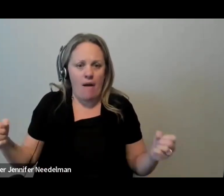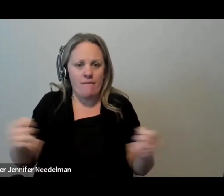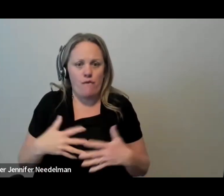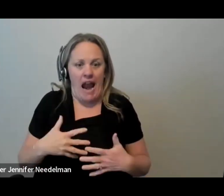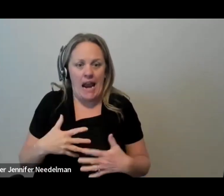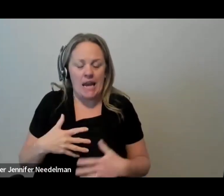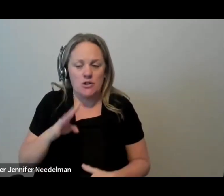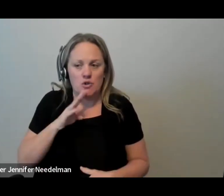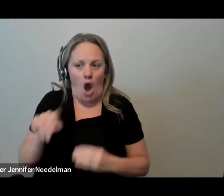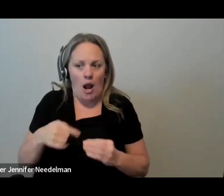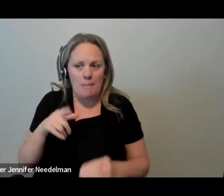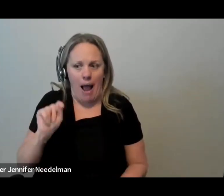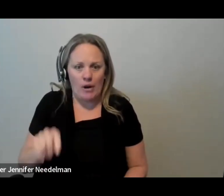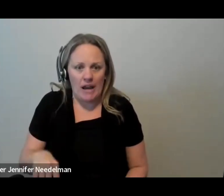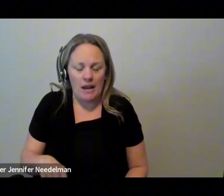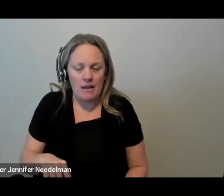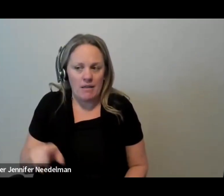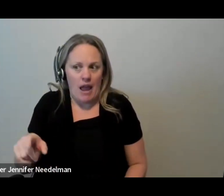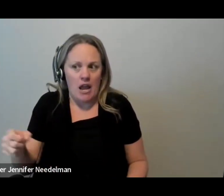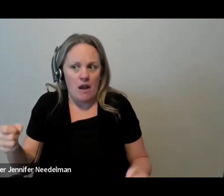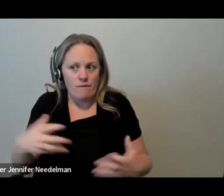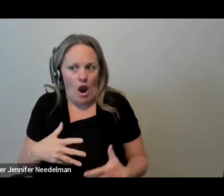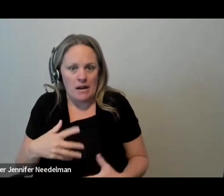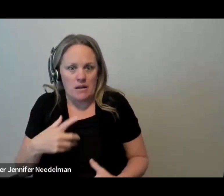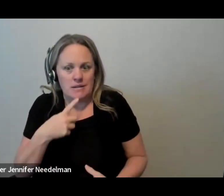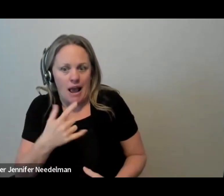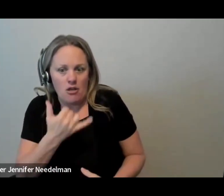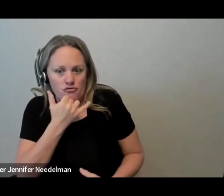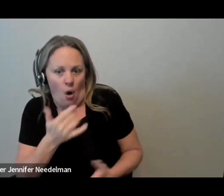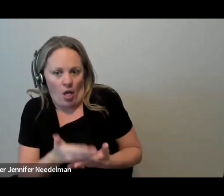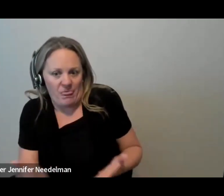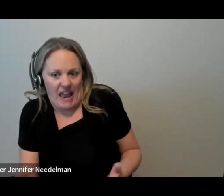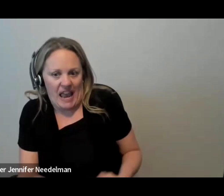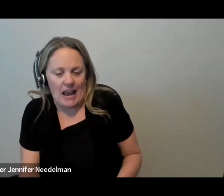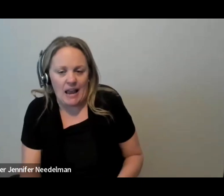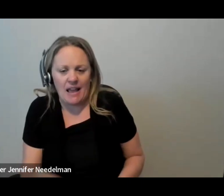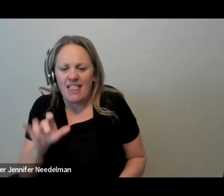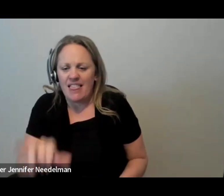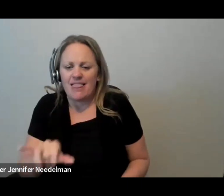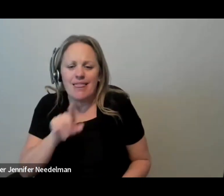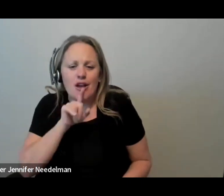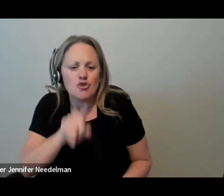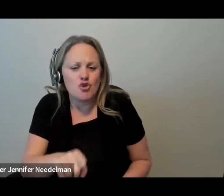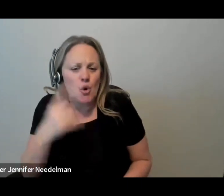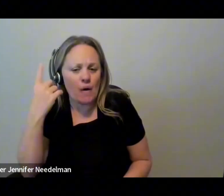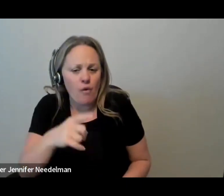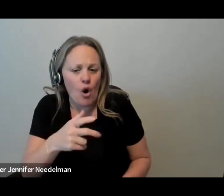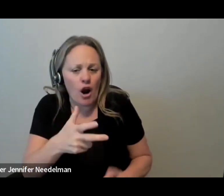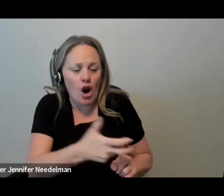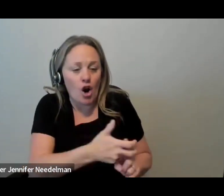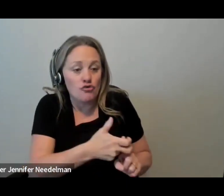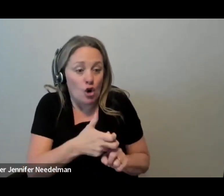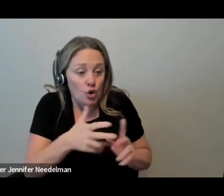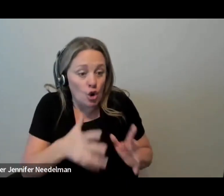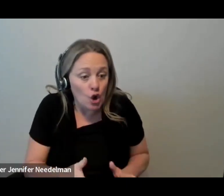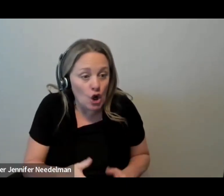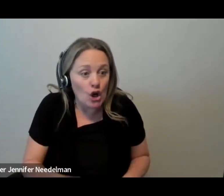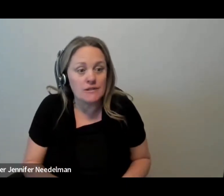They're gonna say the wrong thing. And that's true for recruiters, that's true for engineers. It's a, you know, it's an area we, we need to build safety